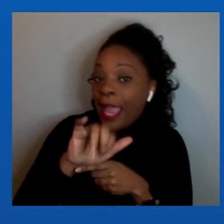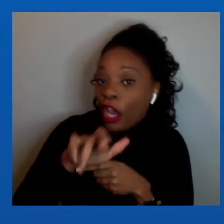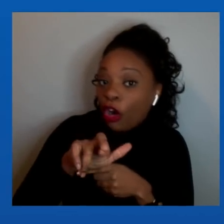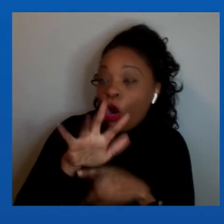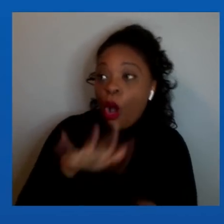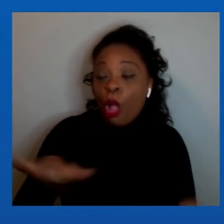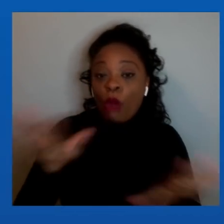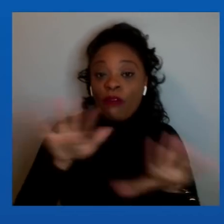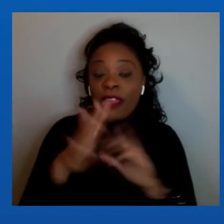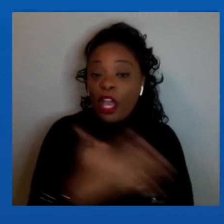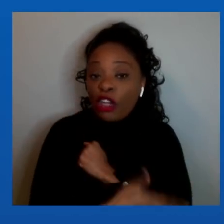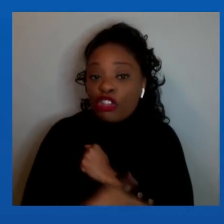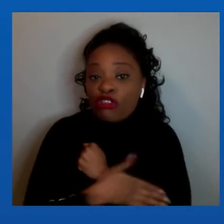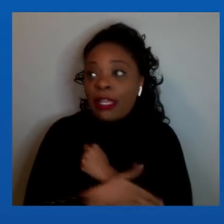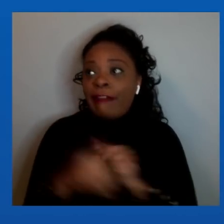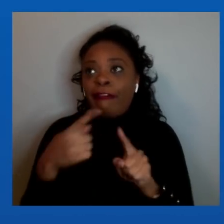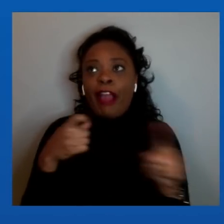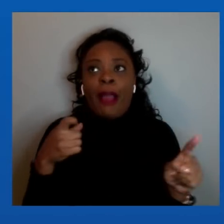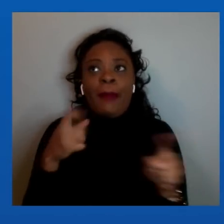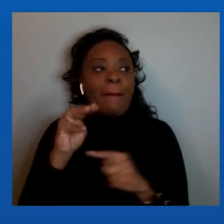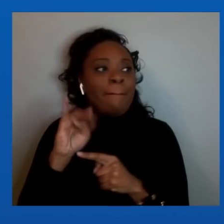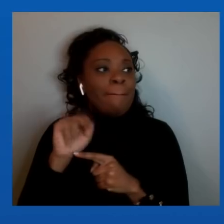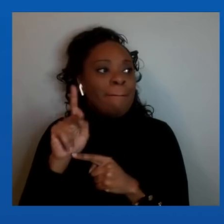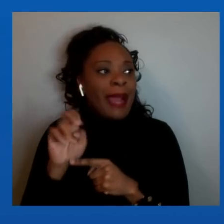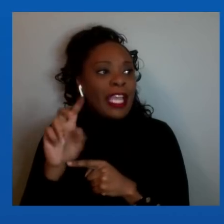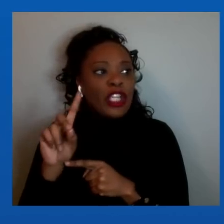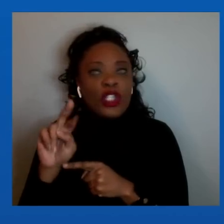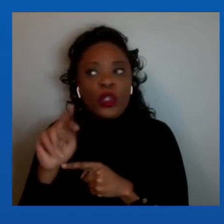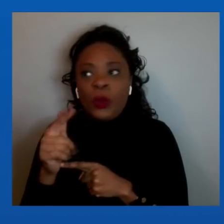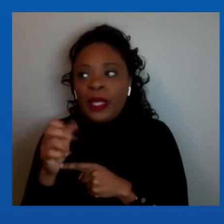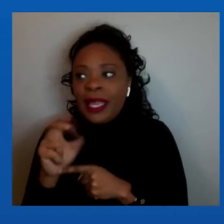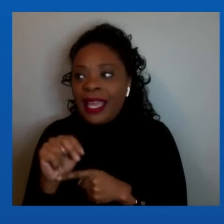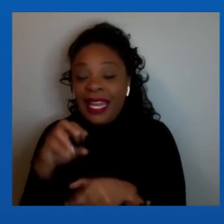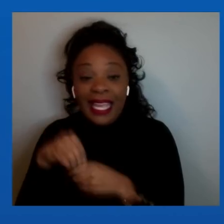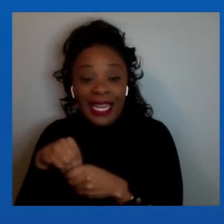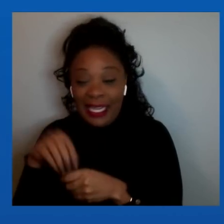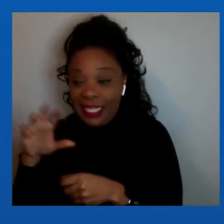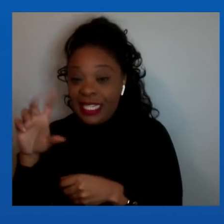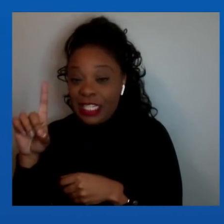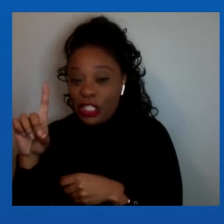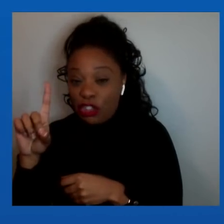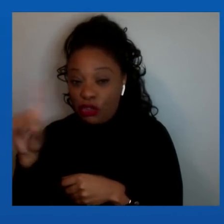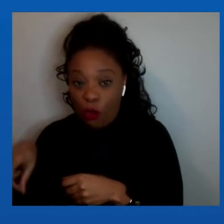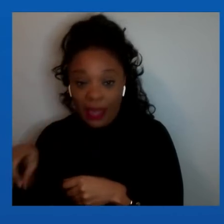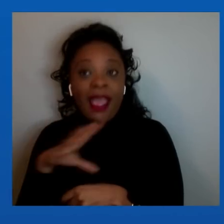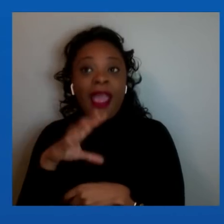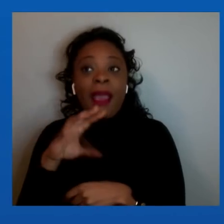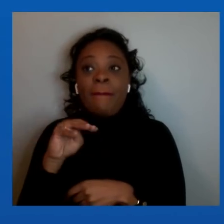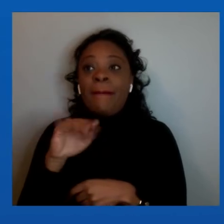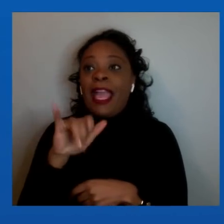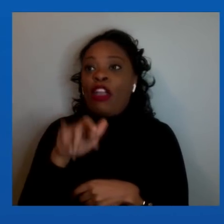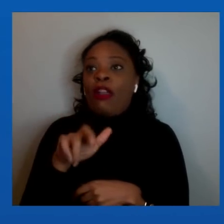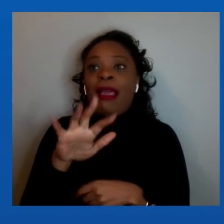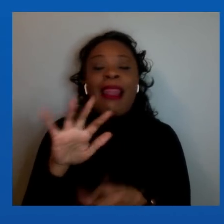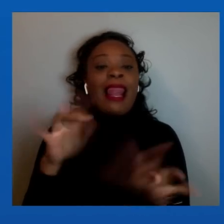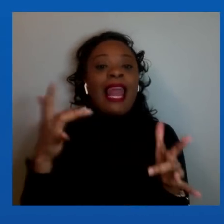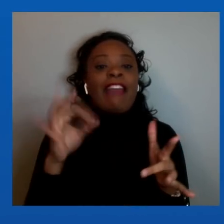from Mike Duggan and in Detroit, and Mayor Lori Lightfoot in Chicago to Daniel Levine Cava